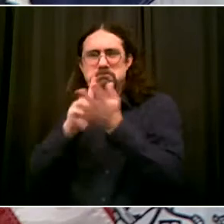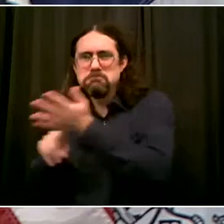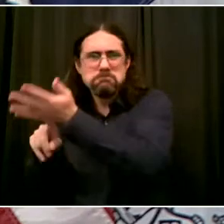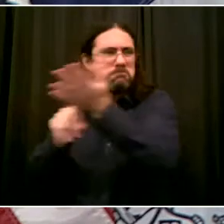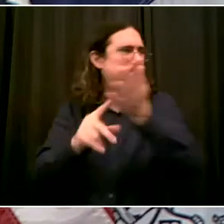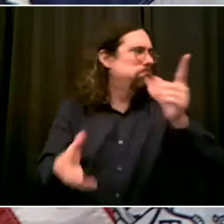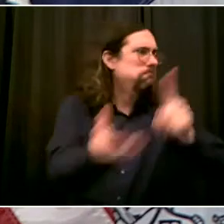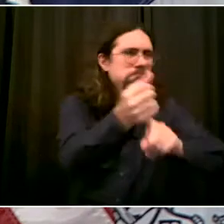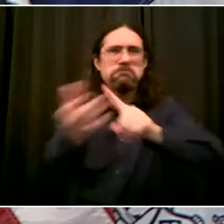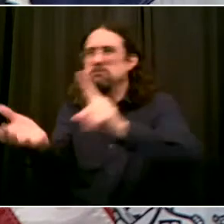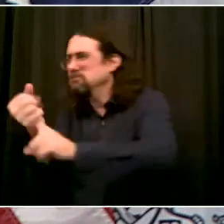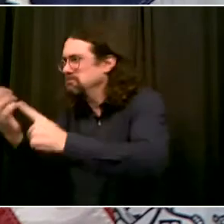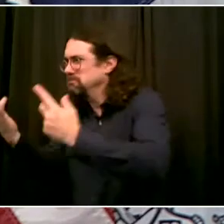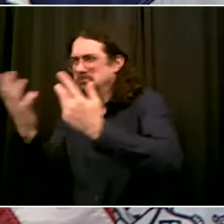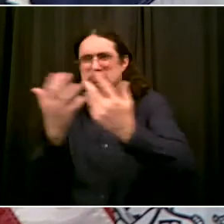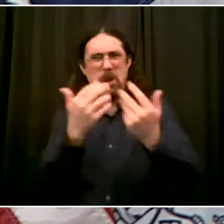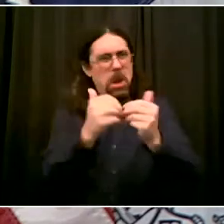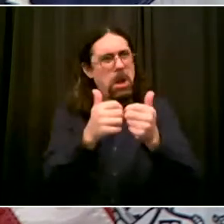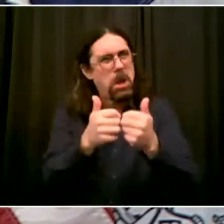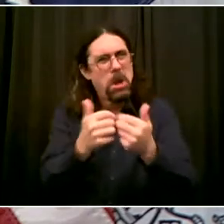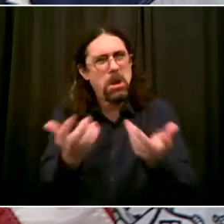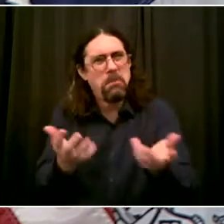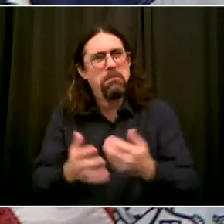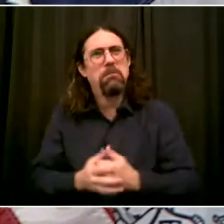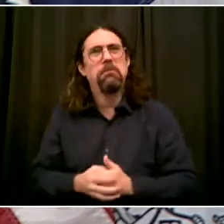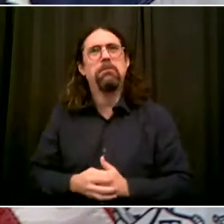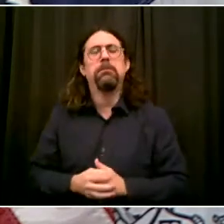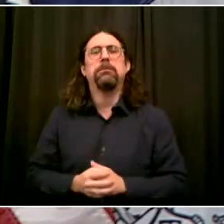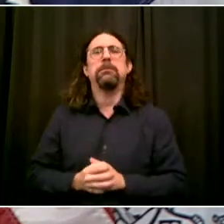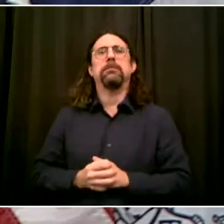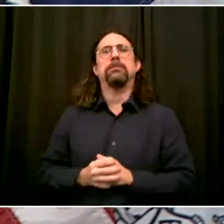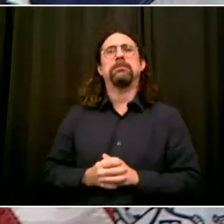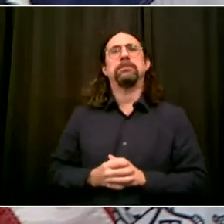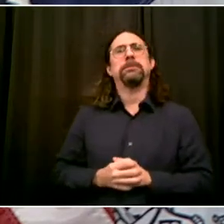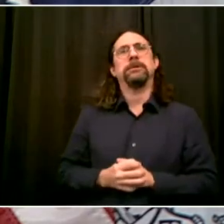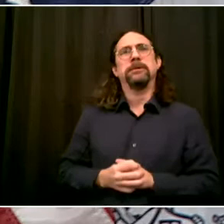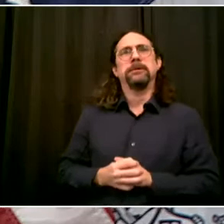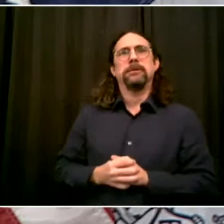FOR -- OR DR. LONG MAY WANT TO ADD AS LWEL.L. THE IDEA HERE IS